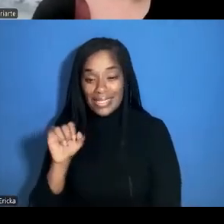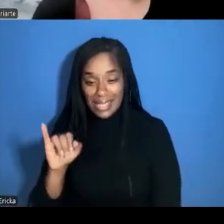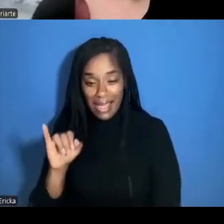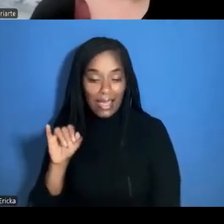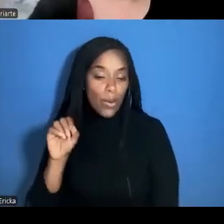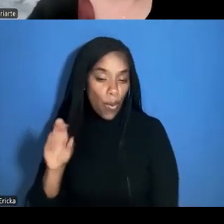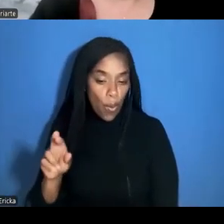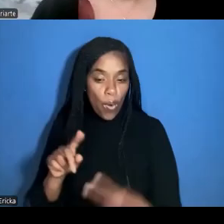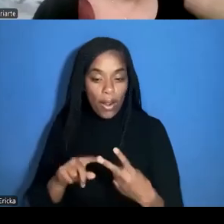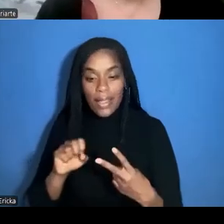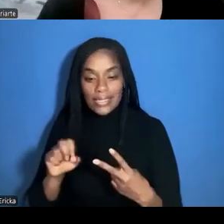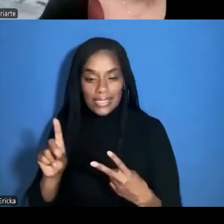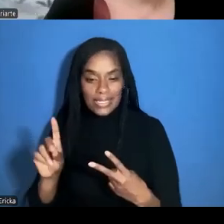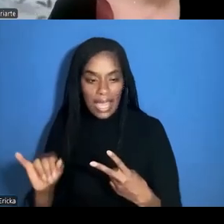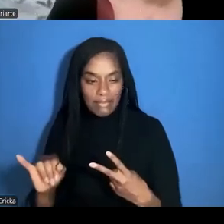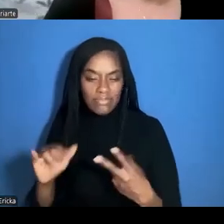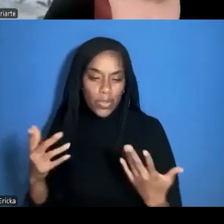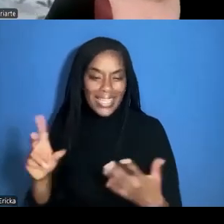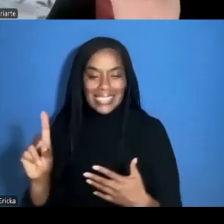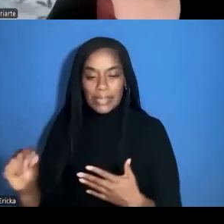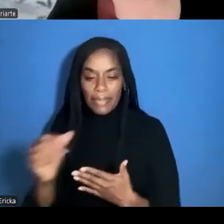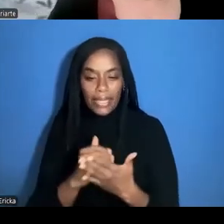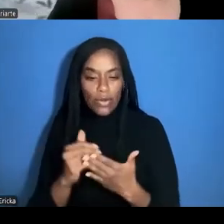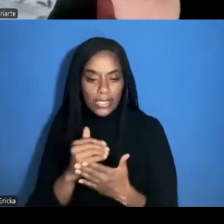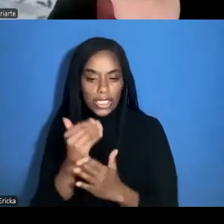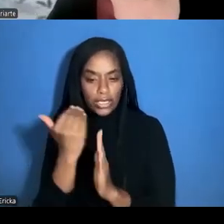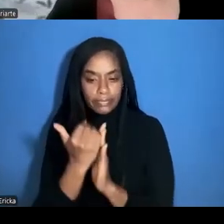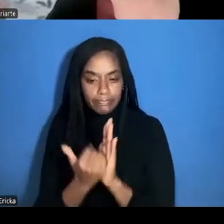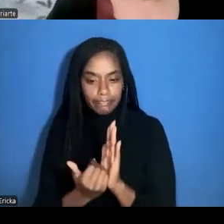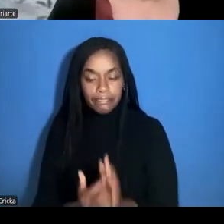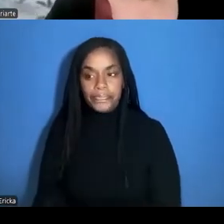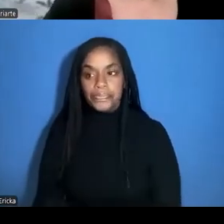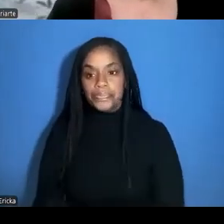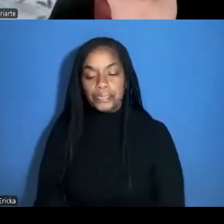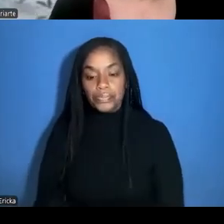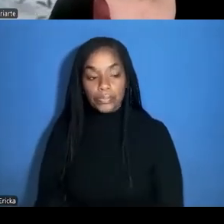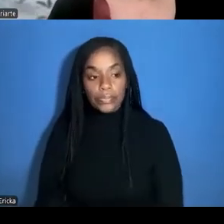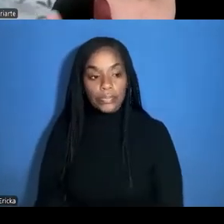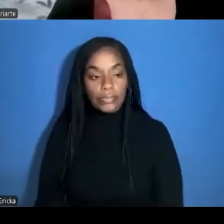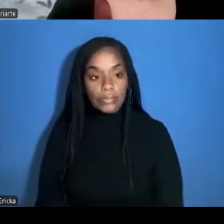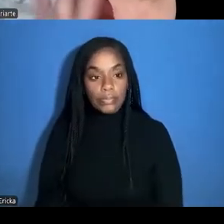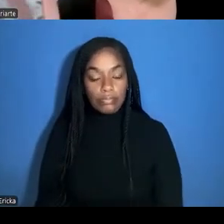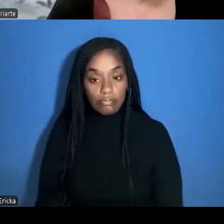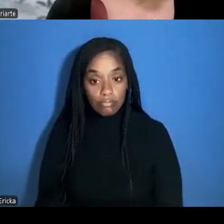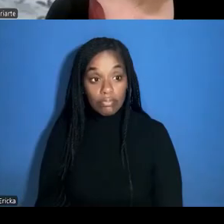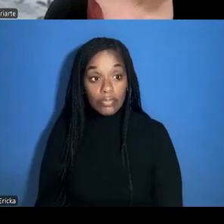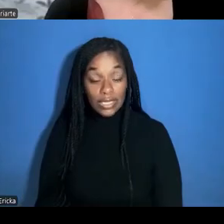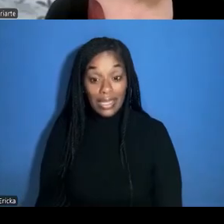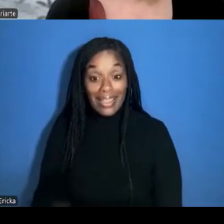So the disability criteria, in at the end of this presentation, there's a list of resources.